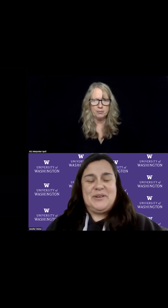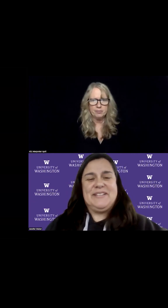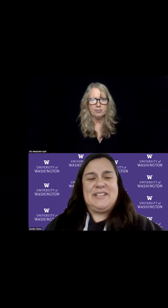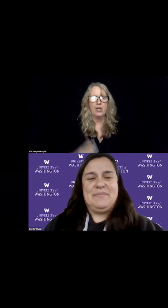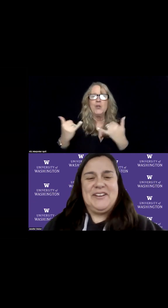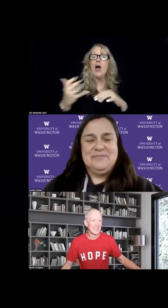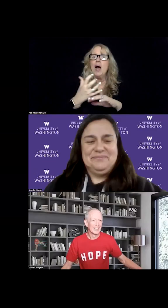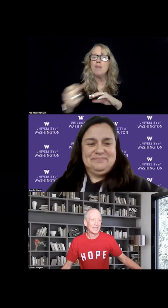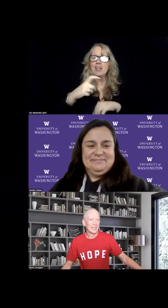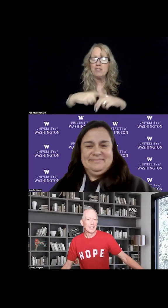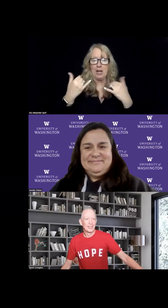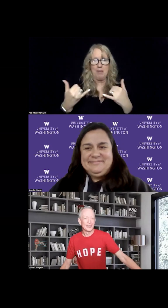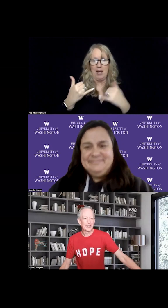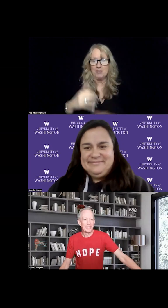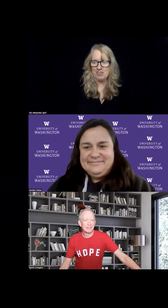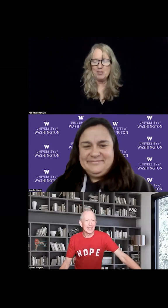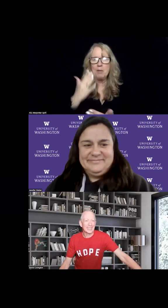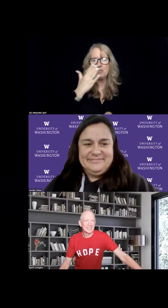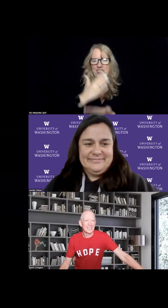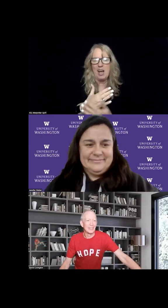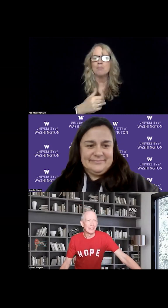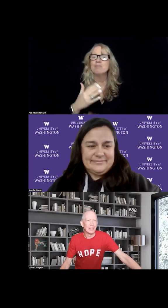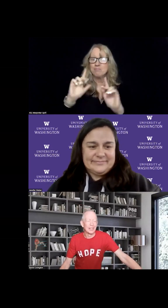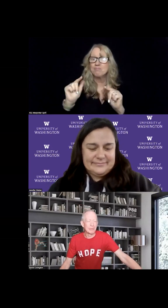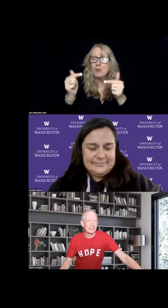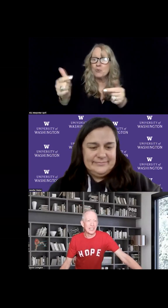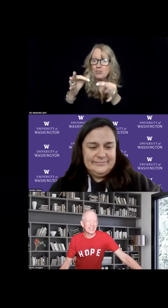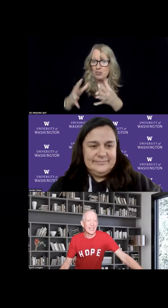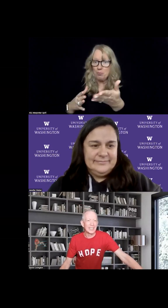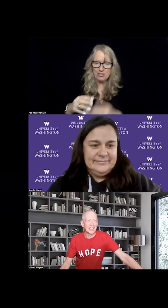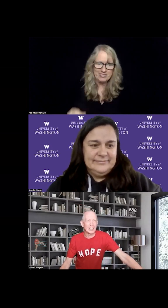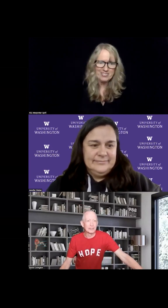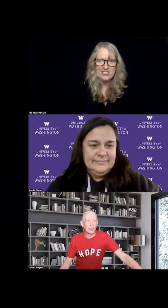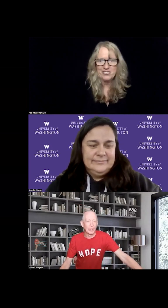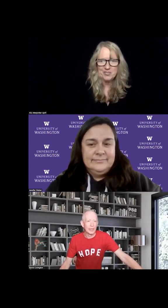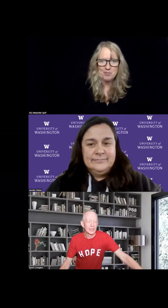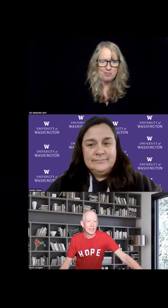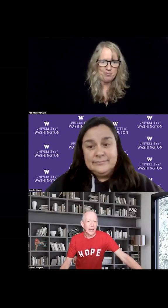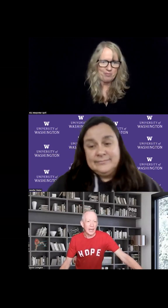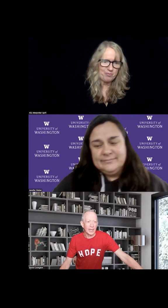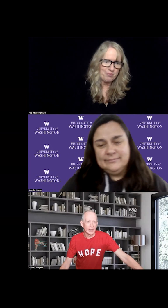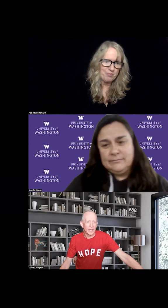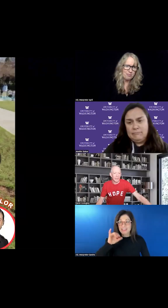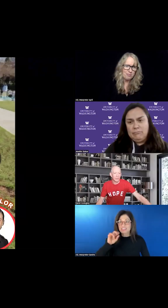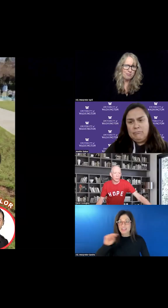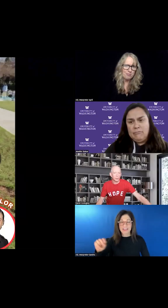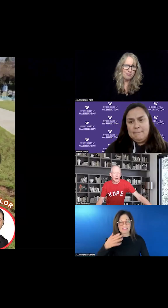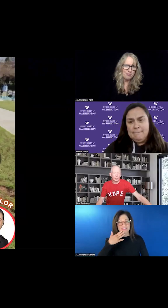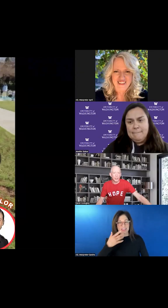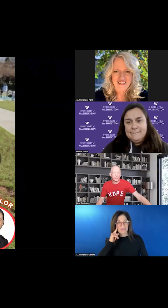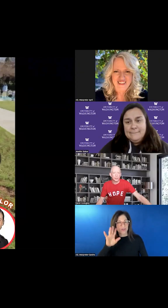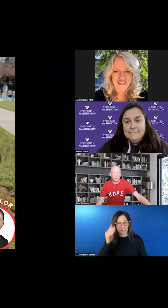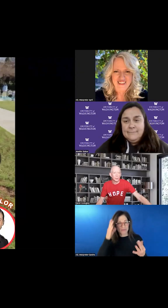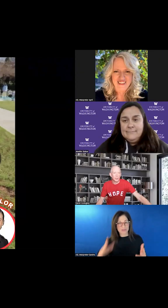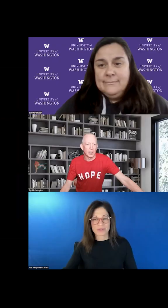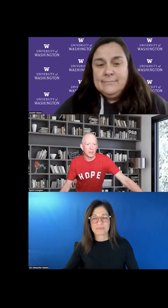I AM GOING TO STOP THERE. >> TERRIFIC. WE WILL GO TO